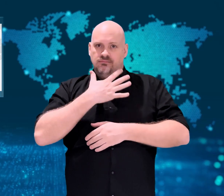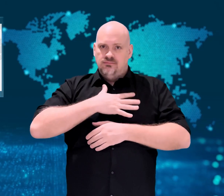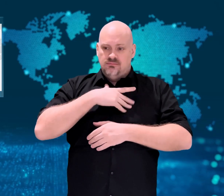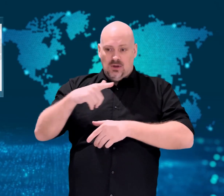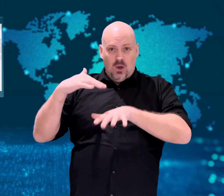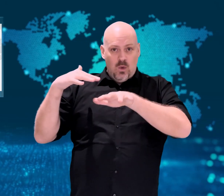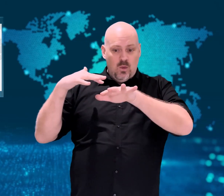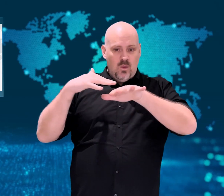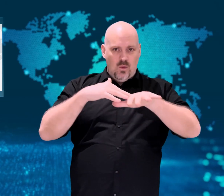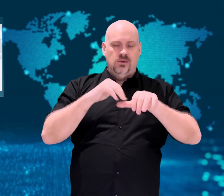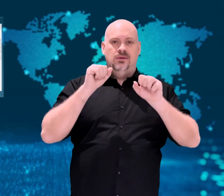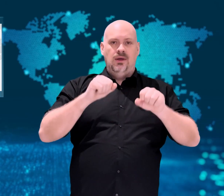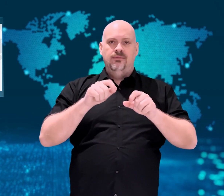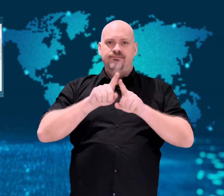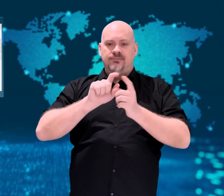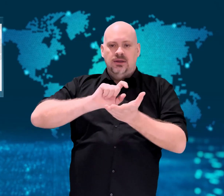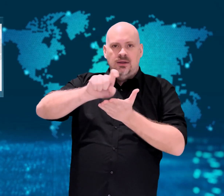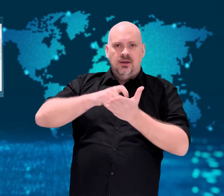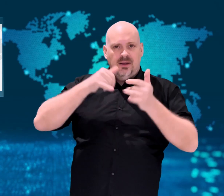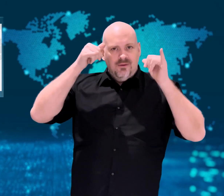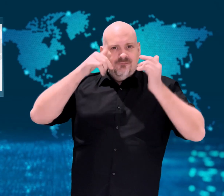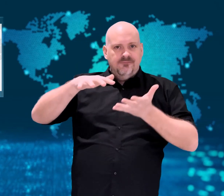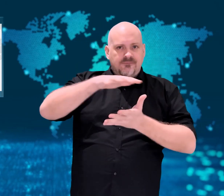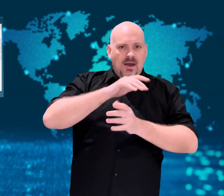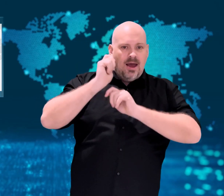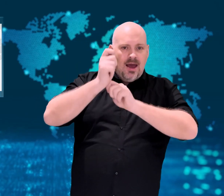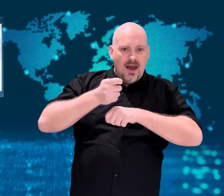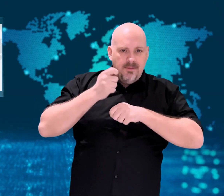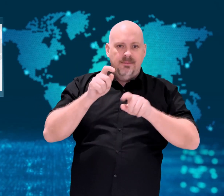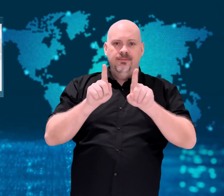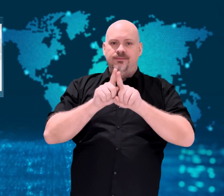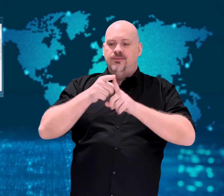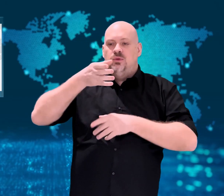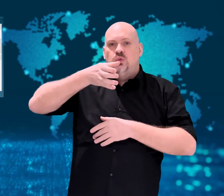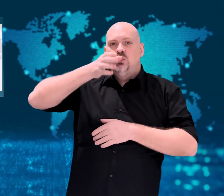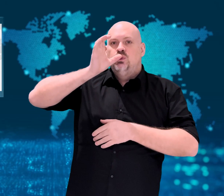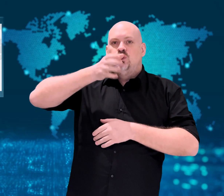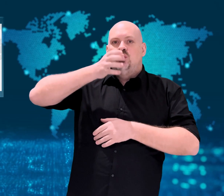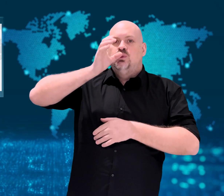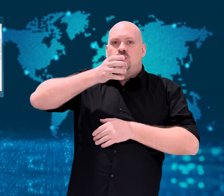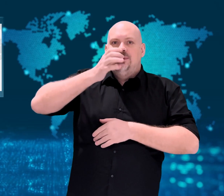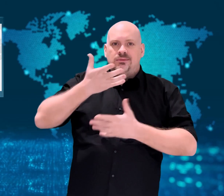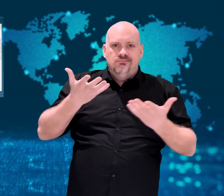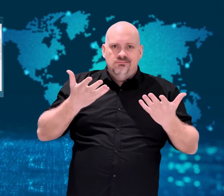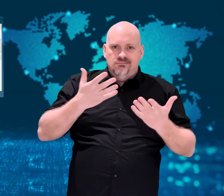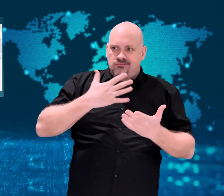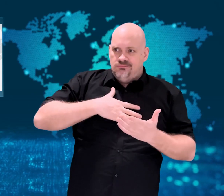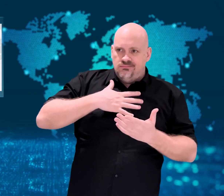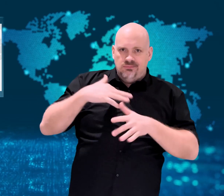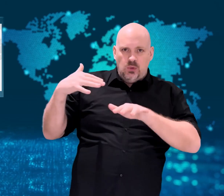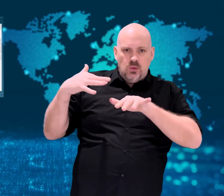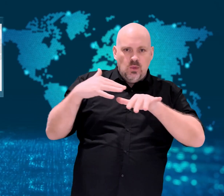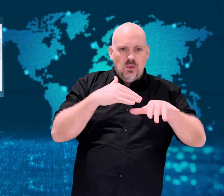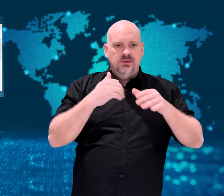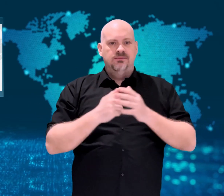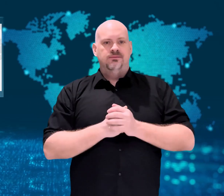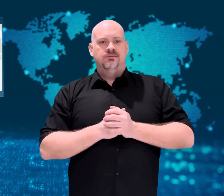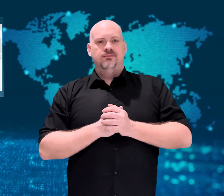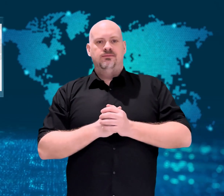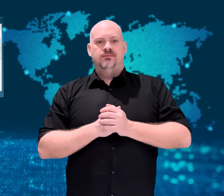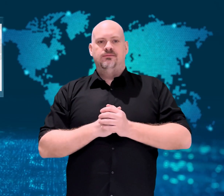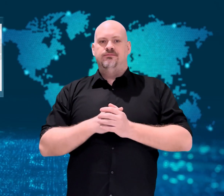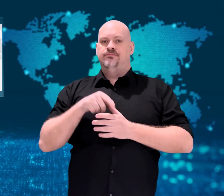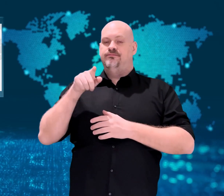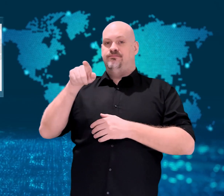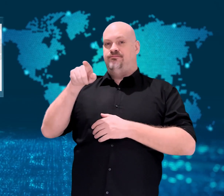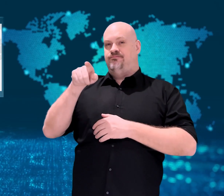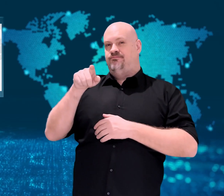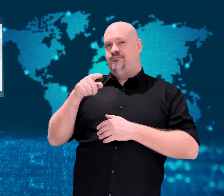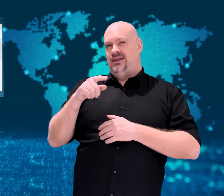They rely on its water for both irrigation and drinking water.